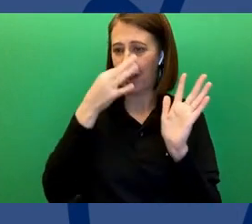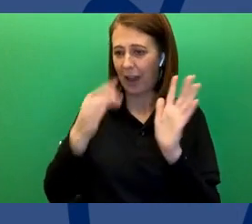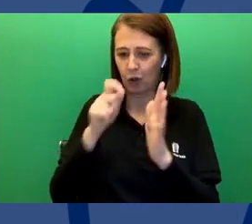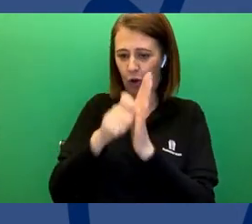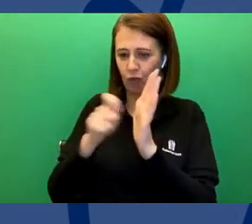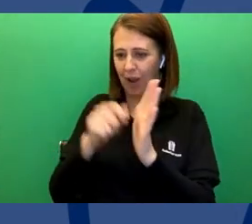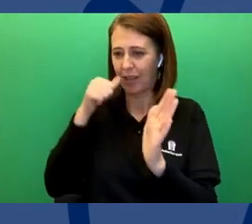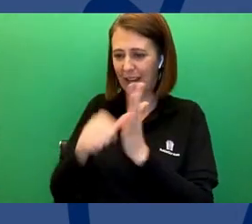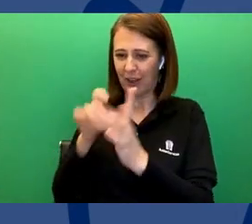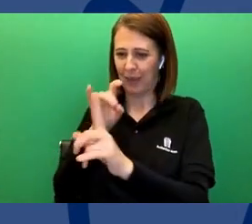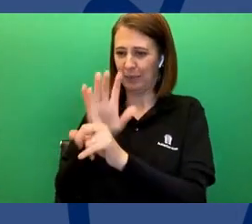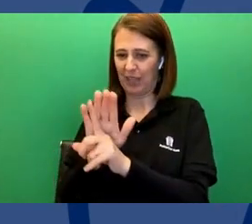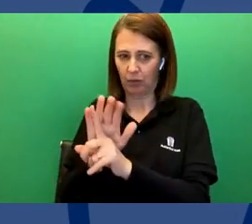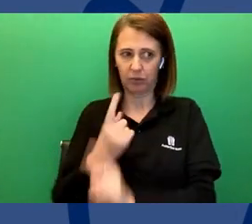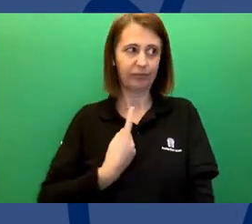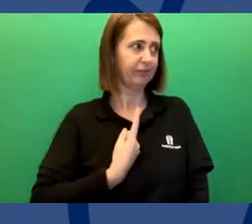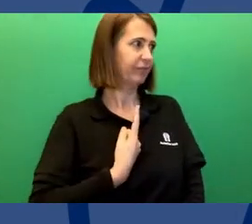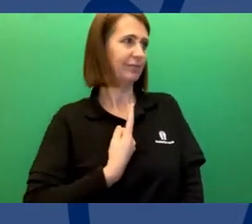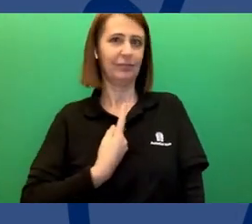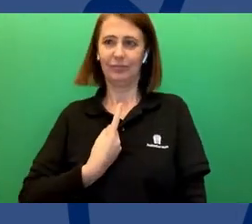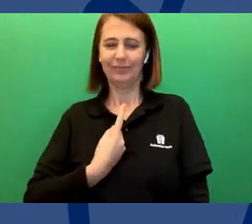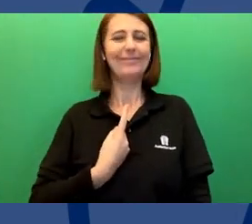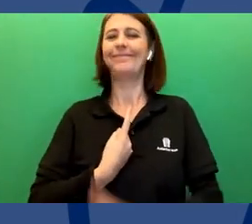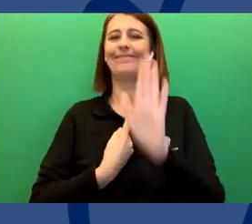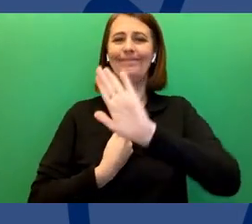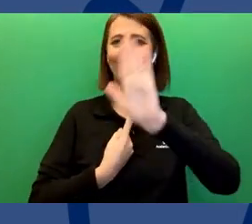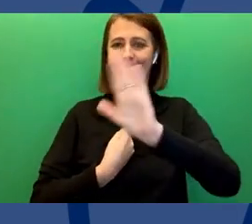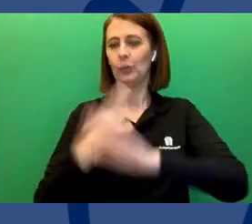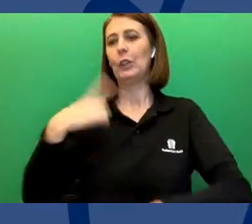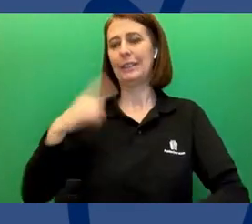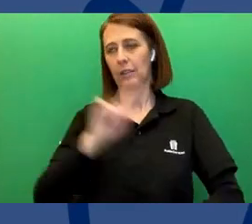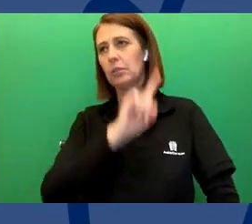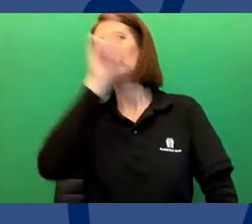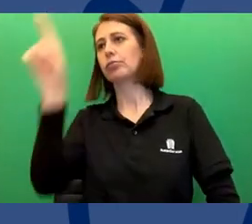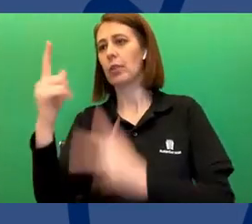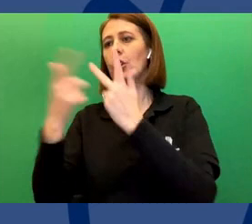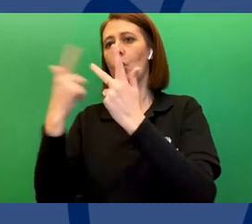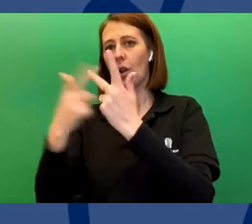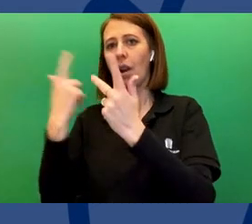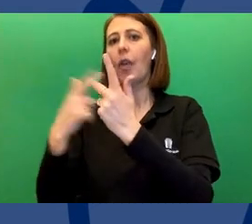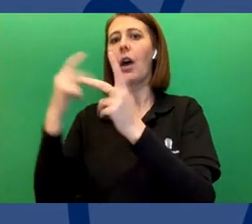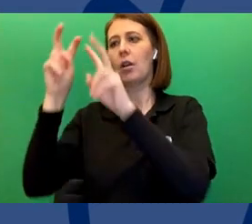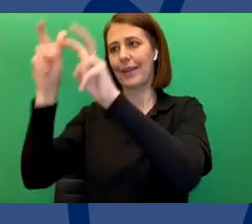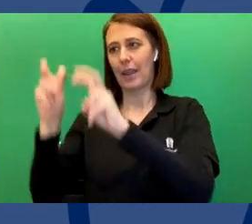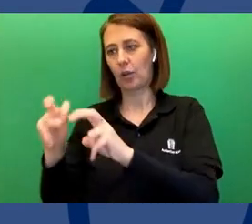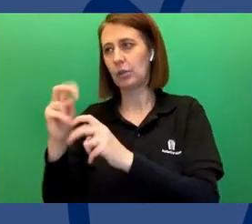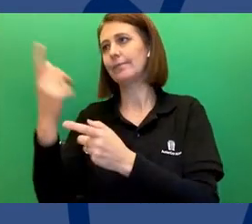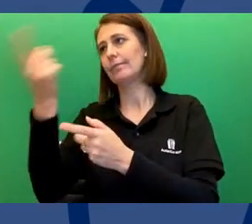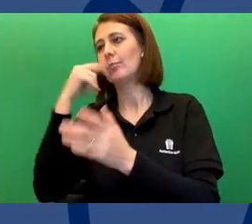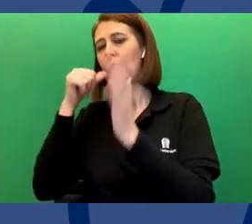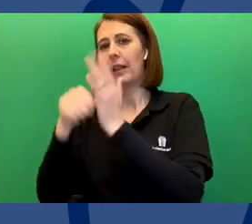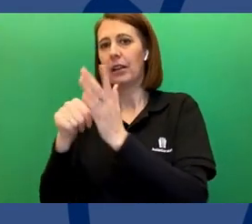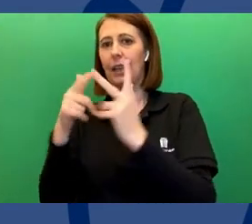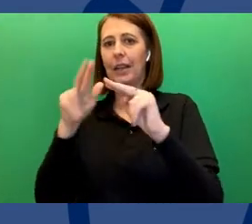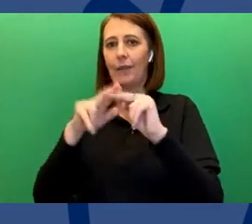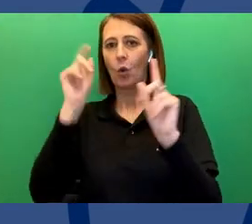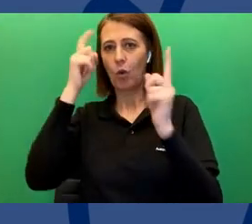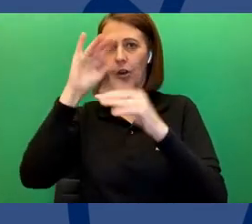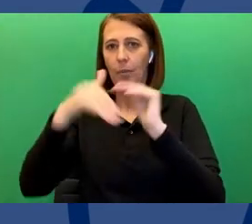that they will need to go to another sole trader, and if you're worried about a competitor, I guess go a bit further away.